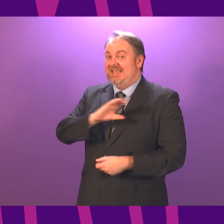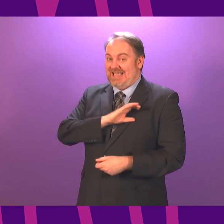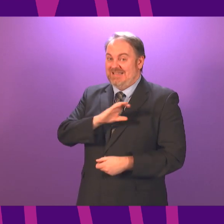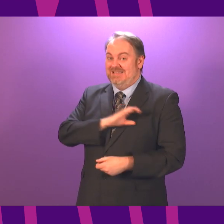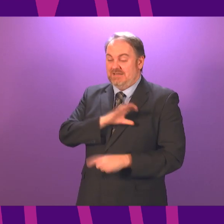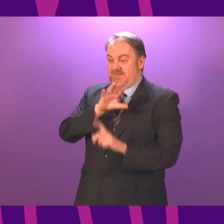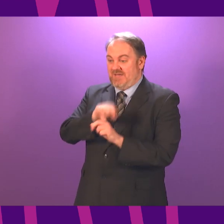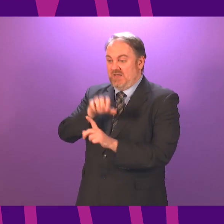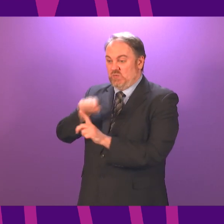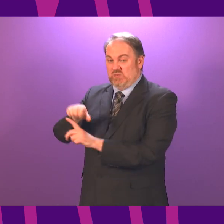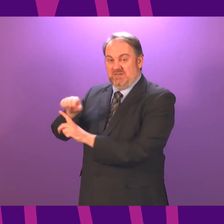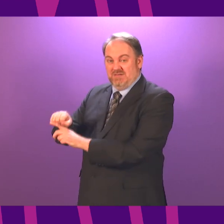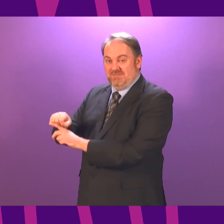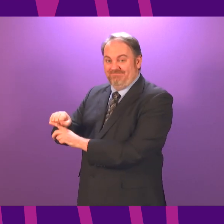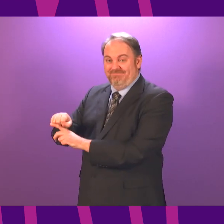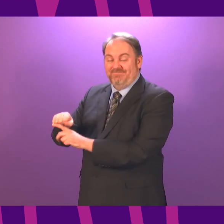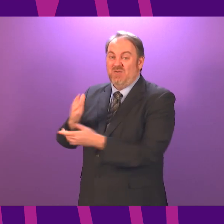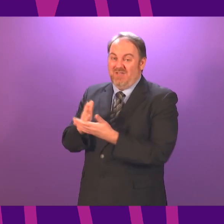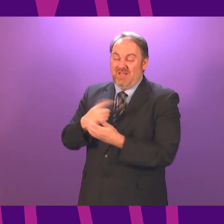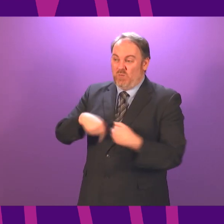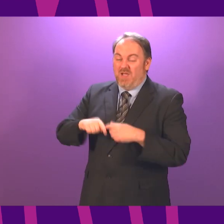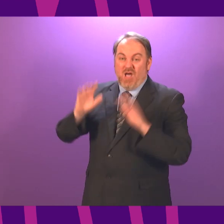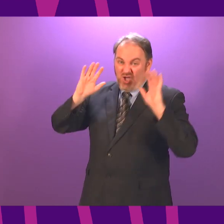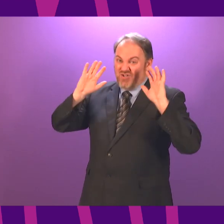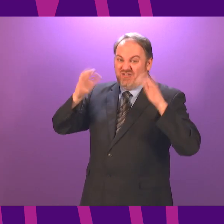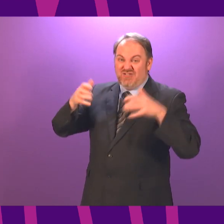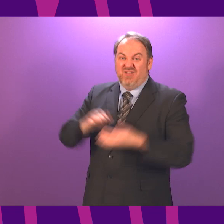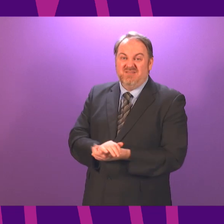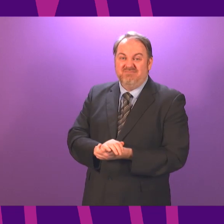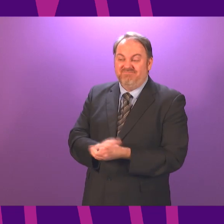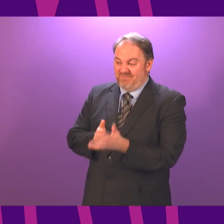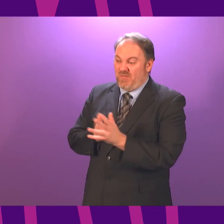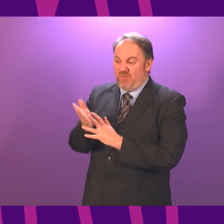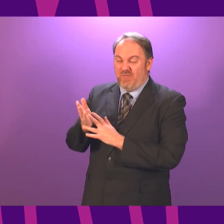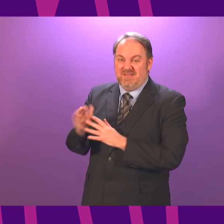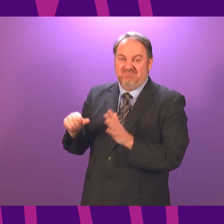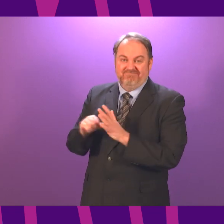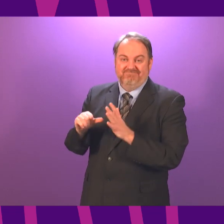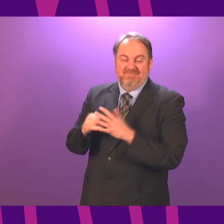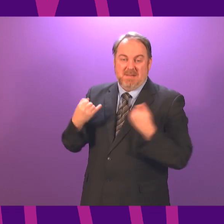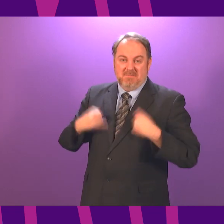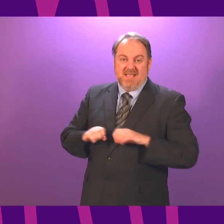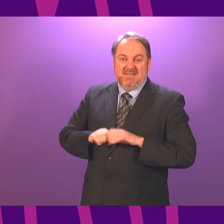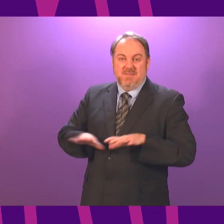years. That has been a concern throughout the pandemic, which is why we launched the